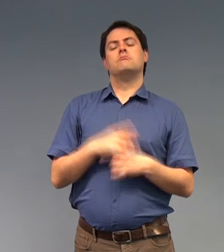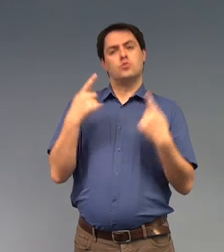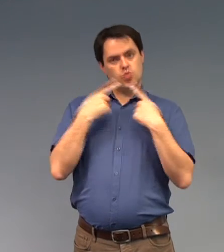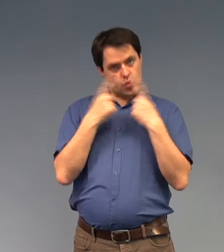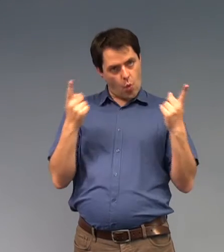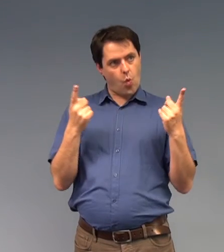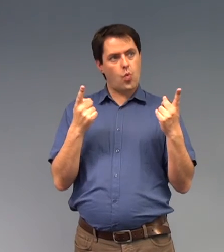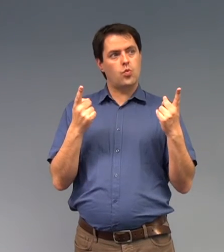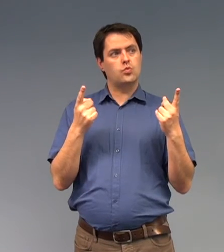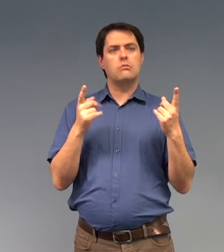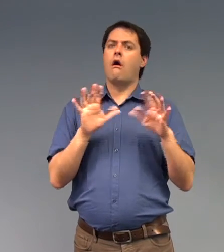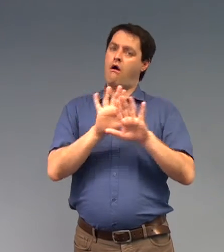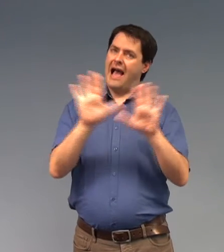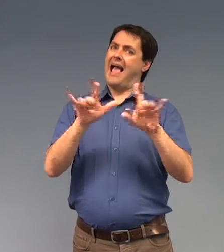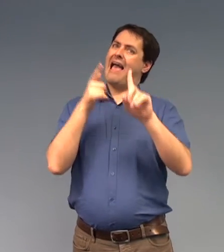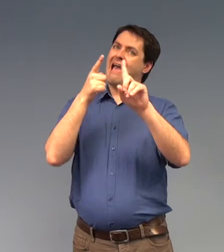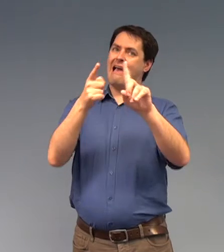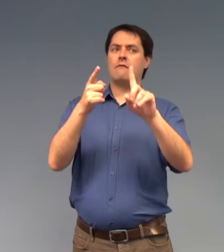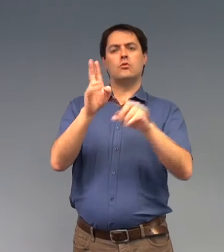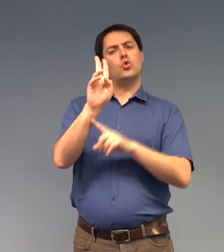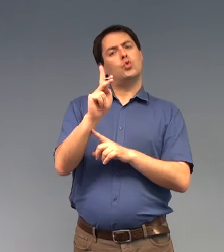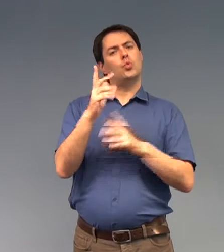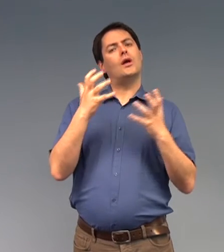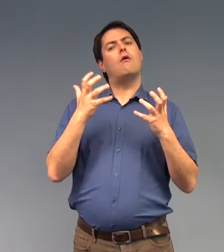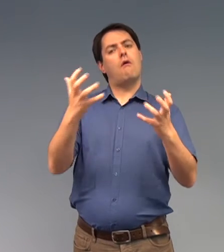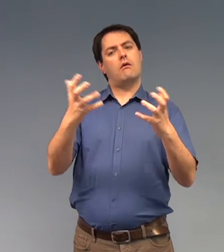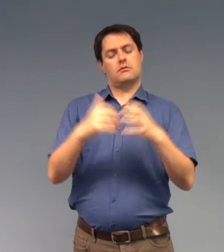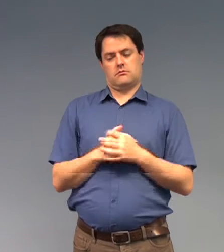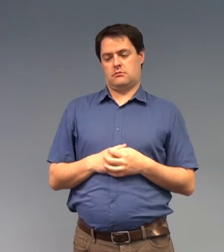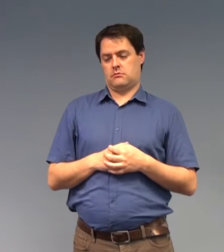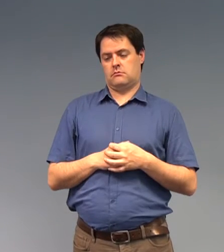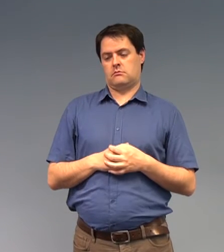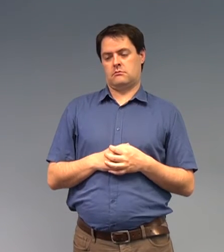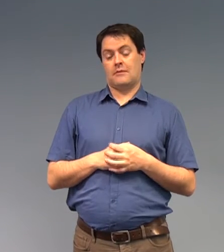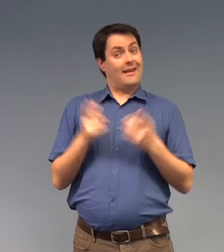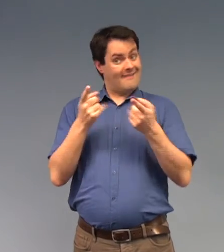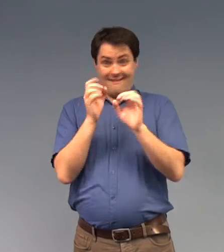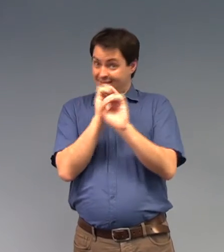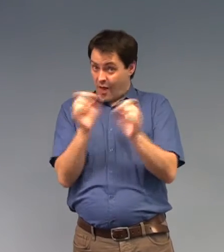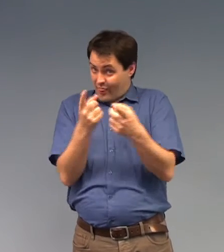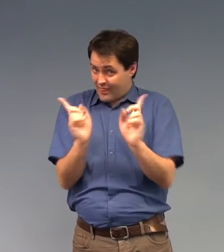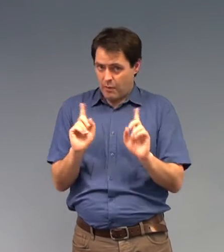and the people who came into the lab were not from Scotland,